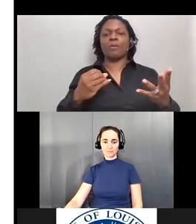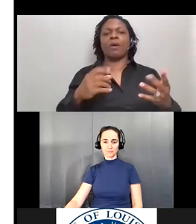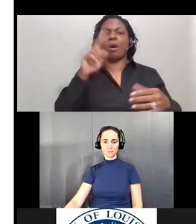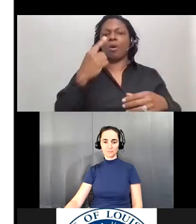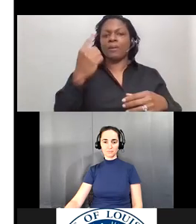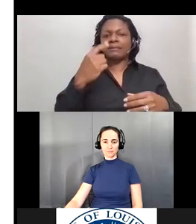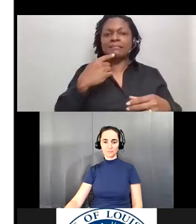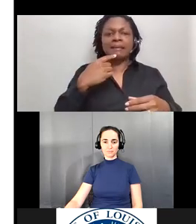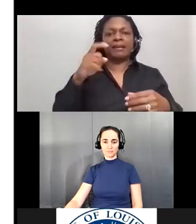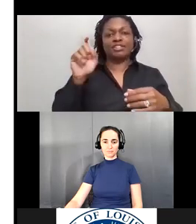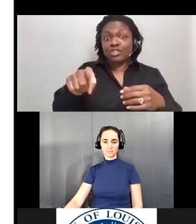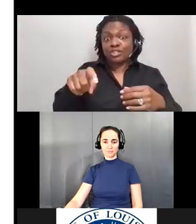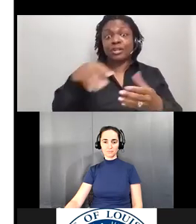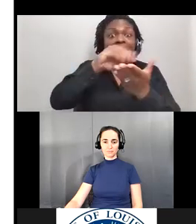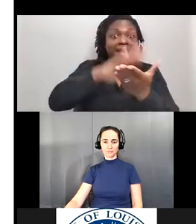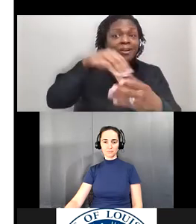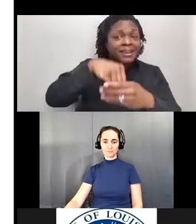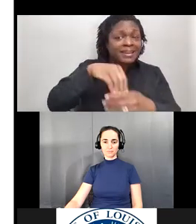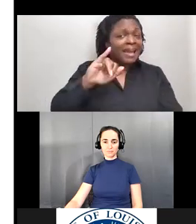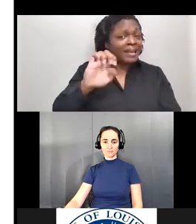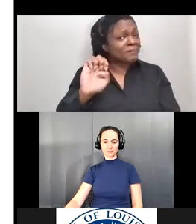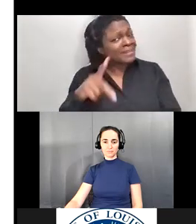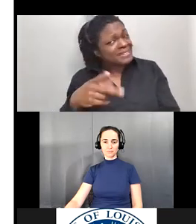being the students IEP. 15:54:49 Obviously there's behavioral intervention